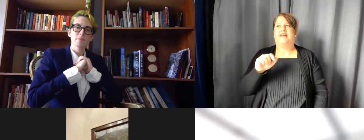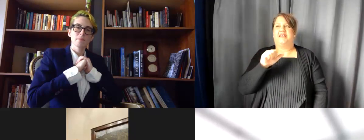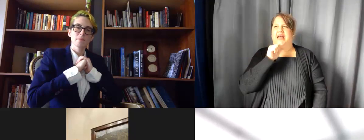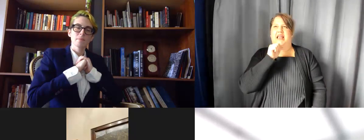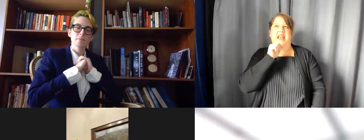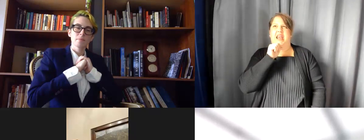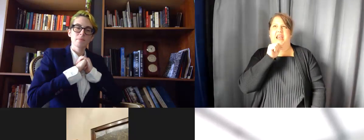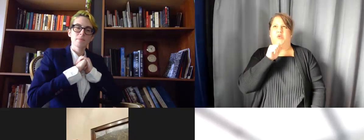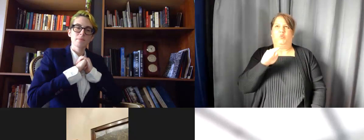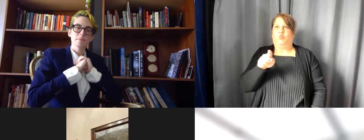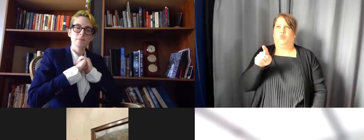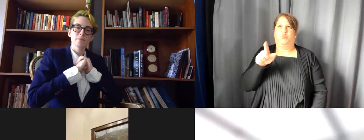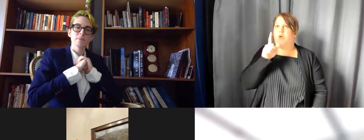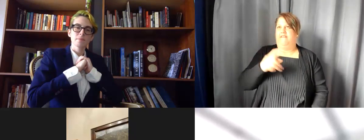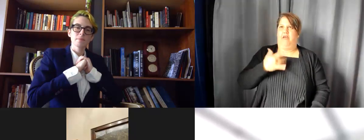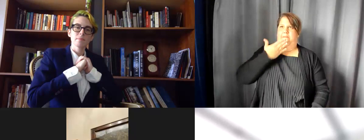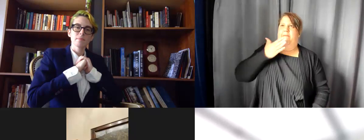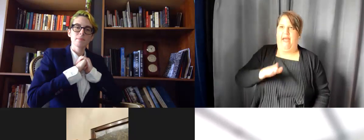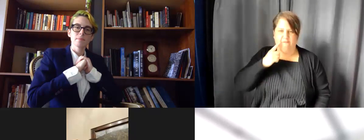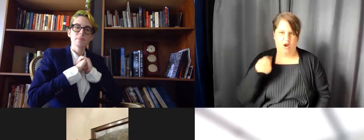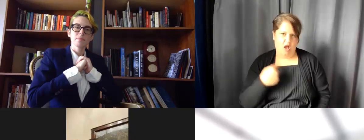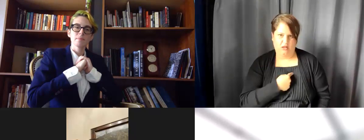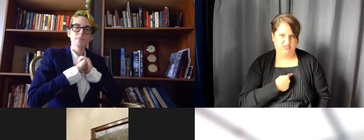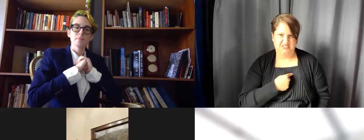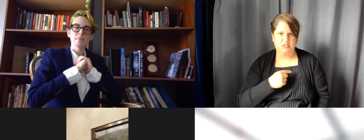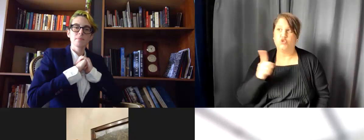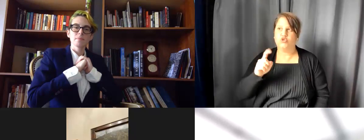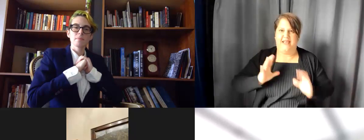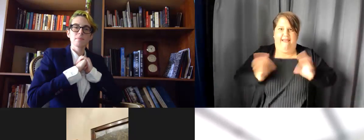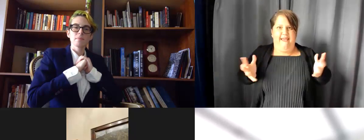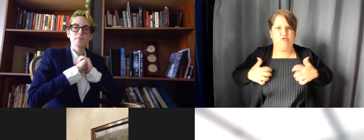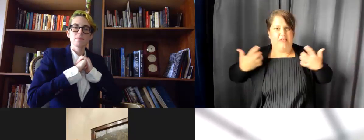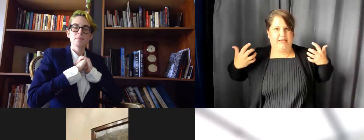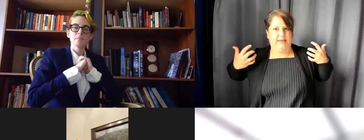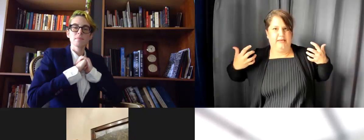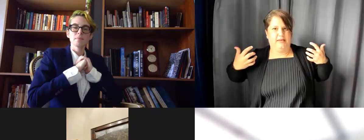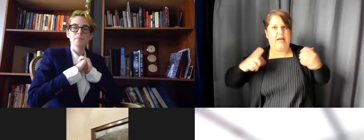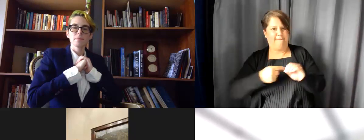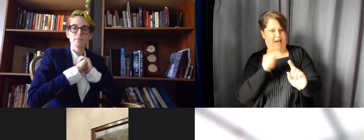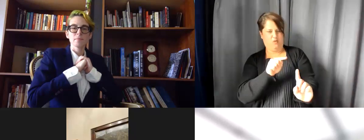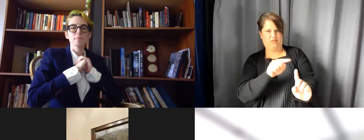Jordan Radford: that for us now it's a situation to be outraged at, and then Jordan Radford: that will